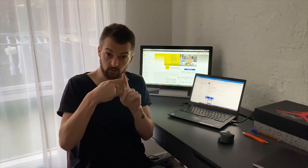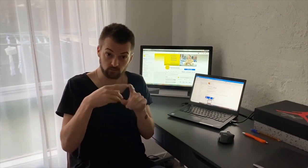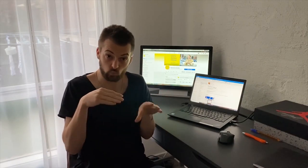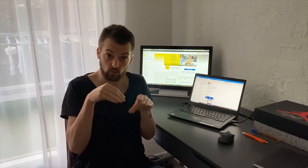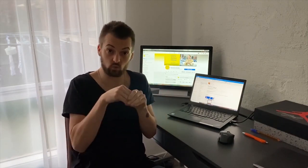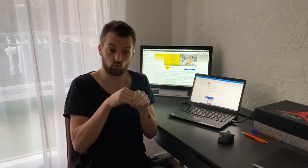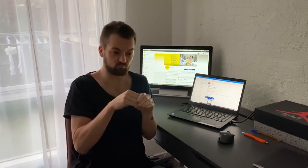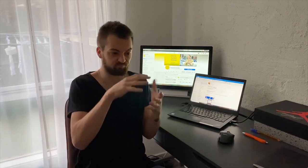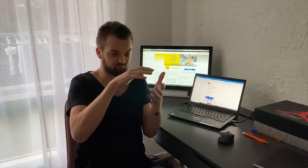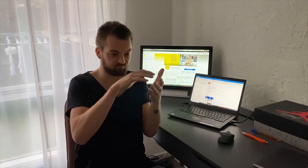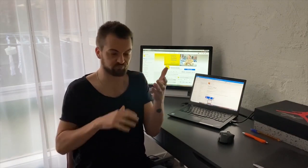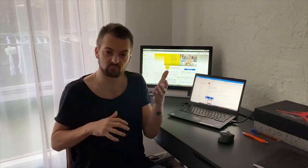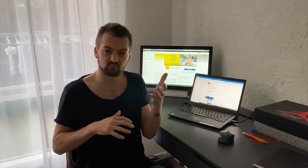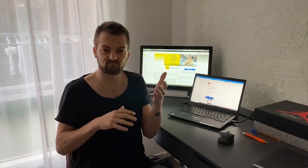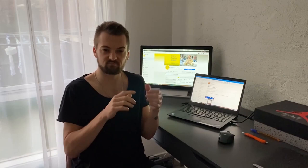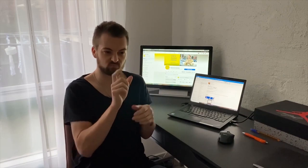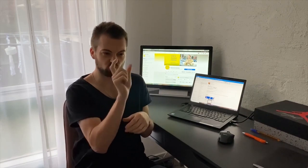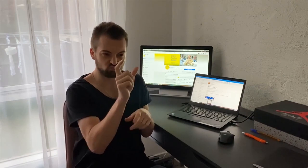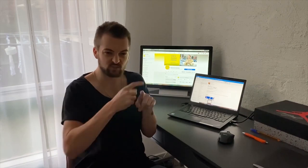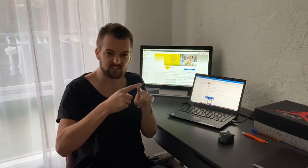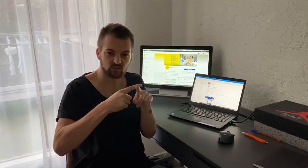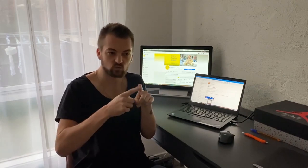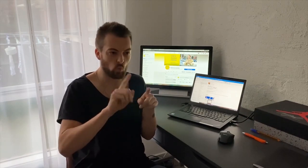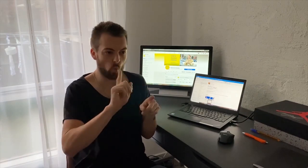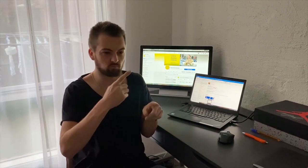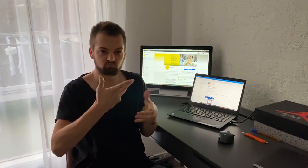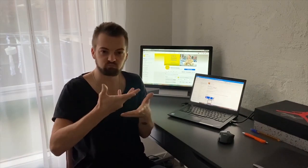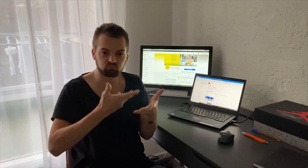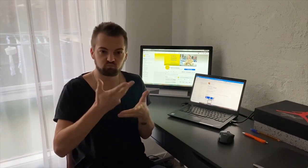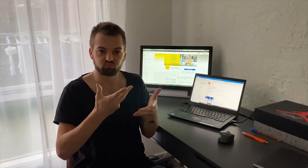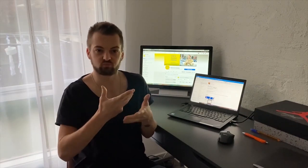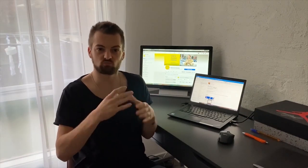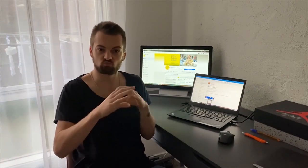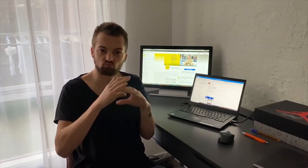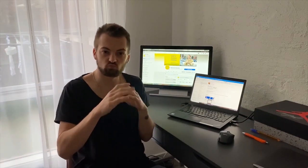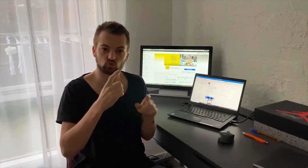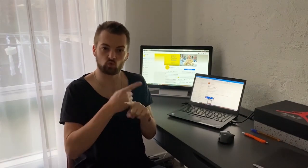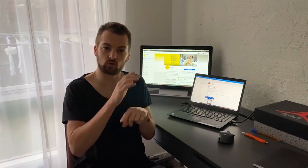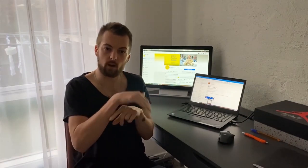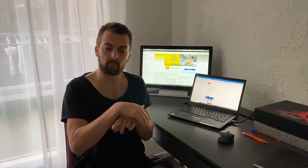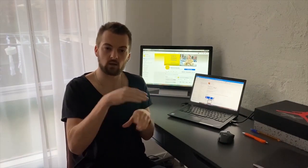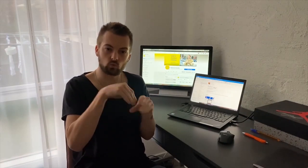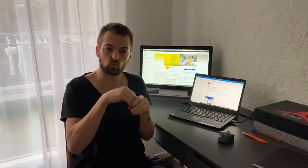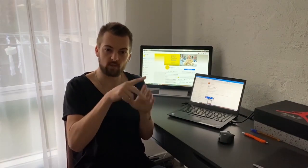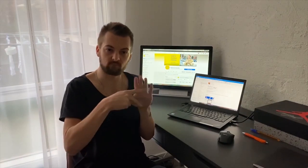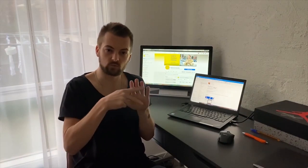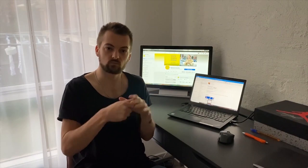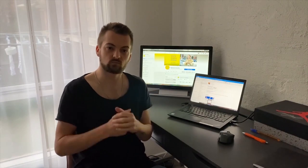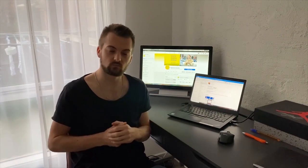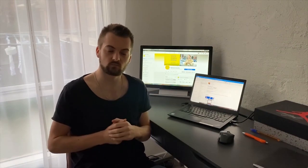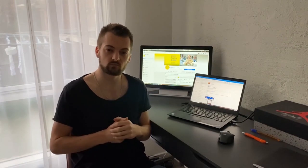We will also include the English version of the news summary updates with the video.